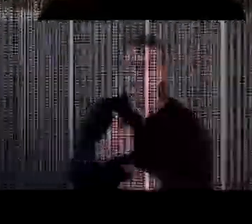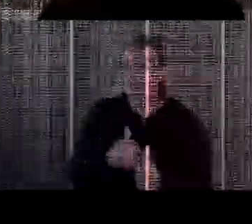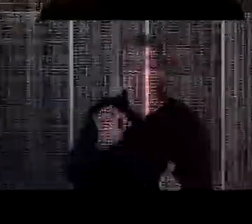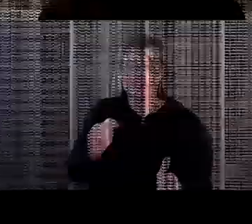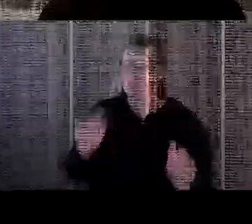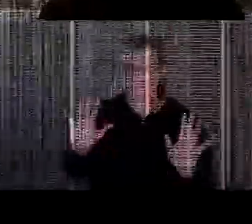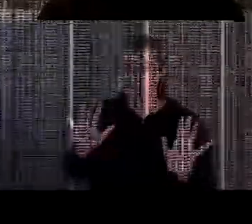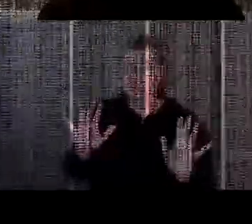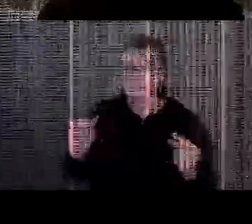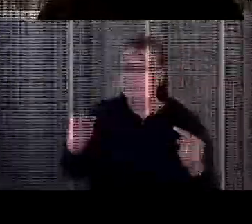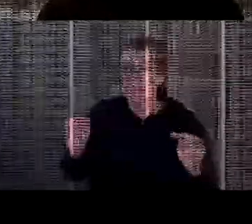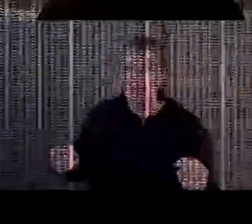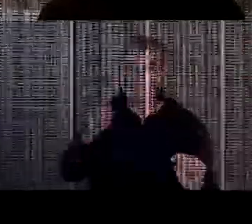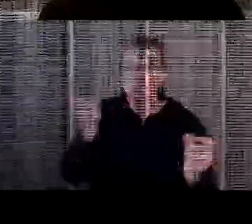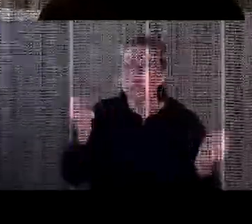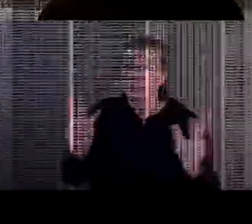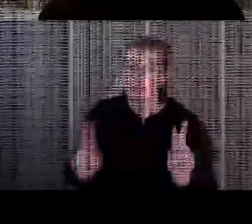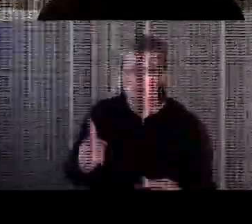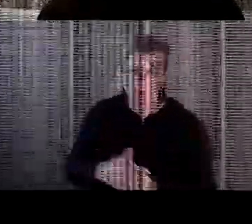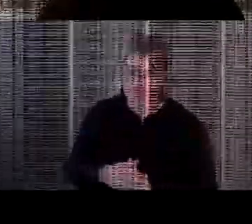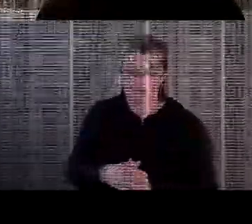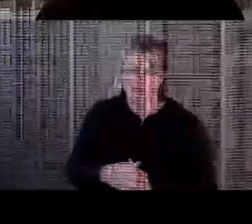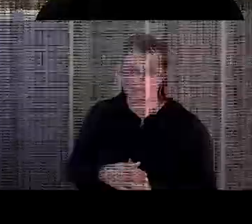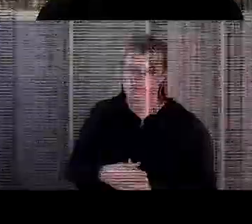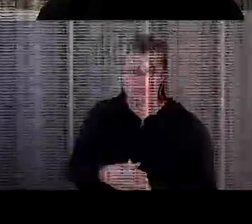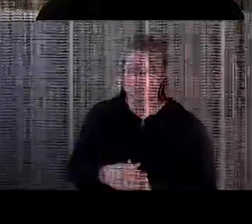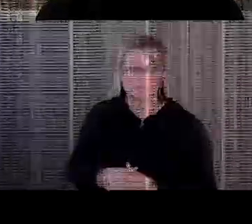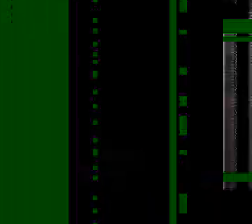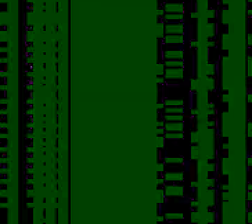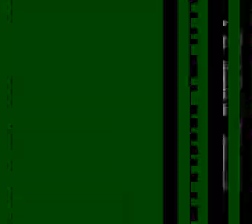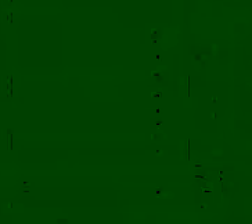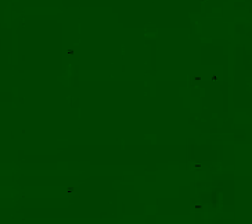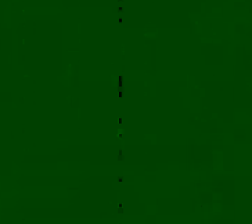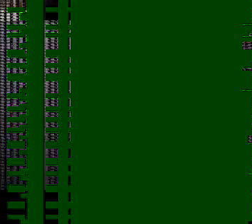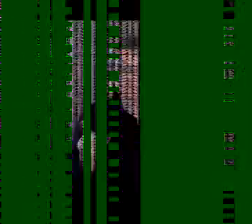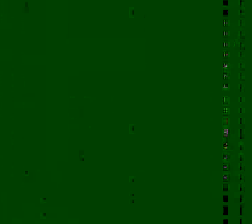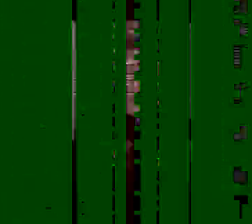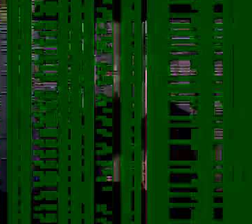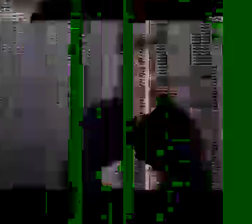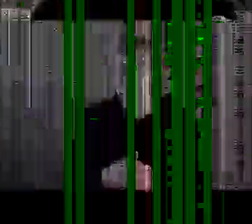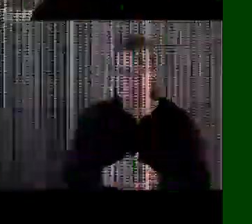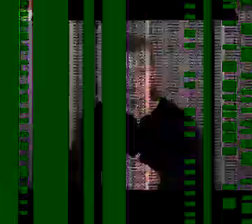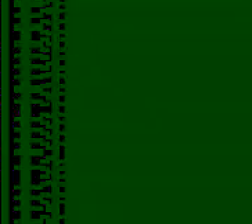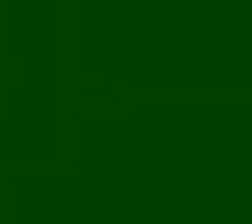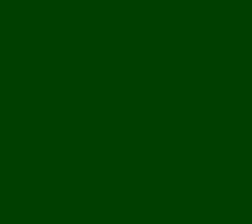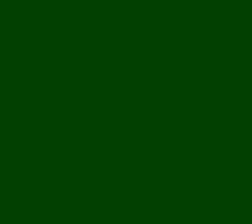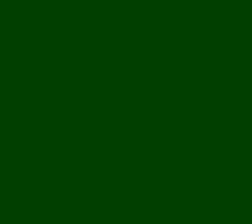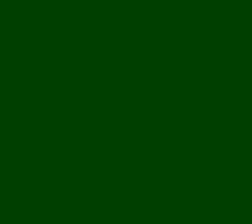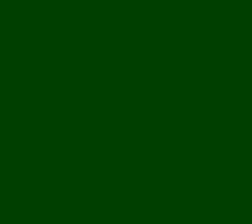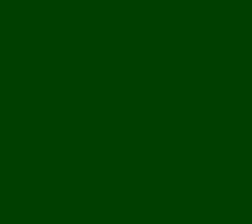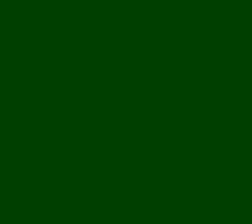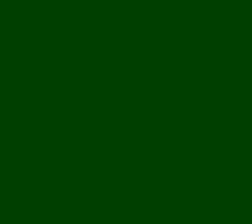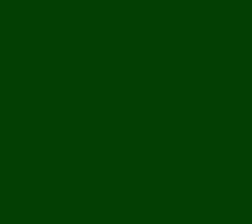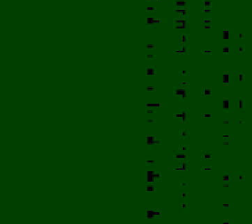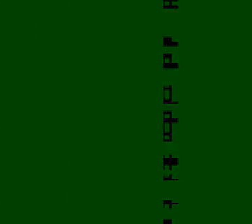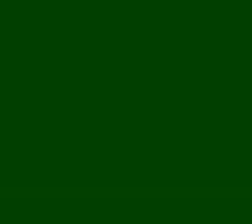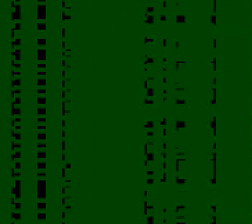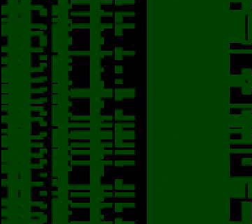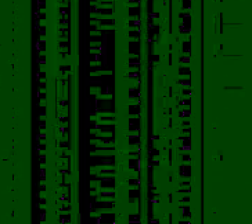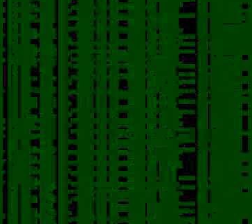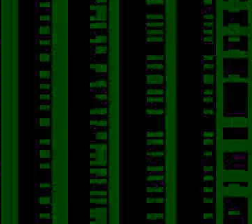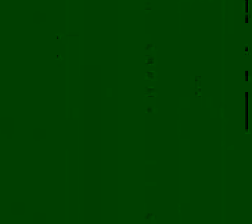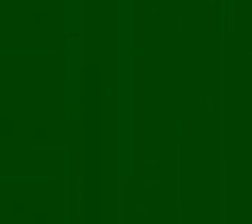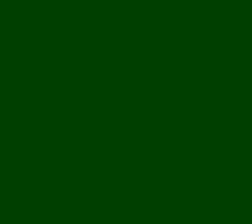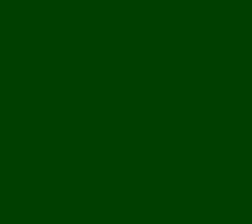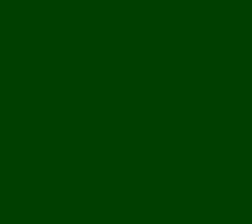hassle for so many people. Here is one that isn't unknown or at least it should not be. But it is